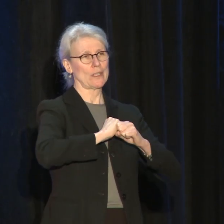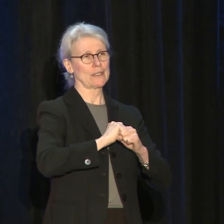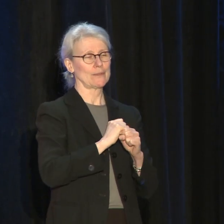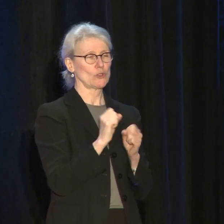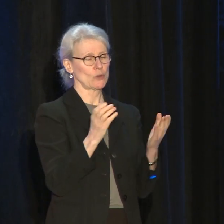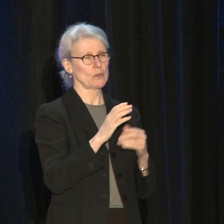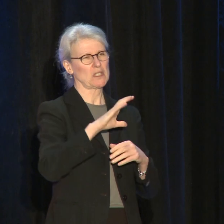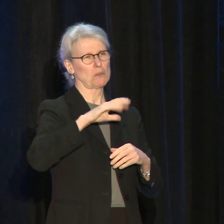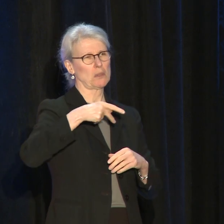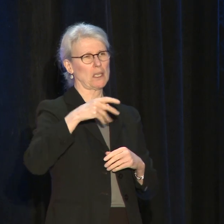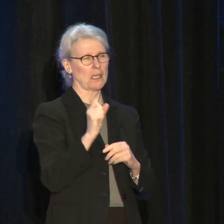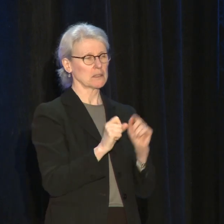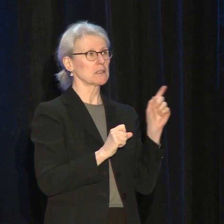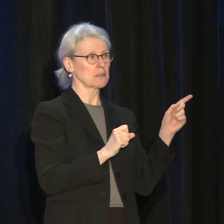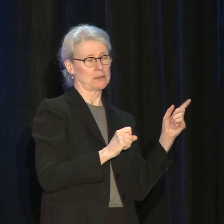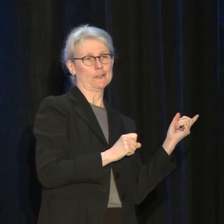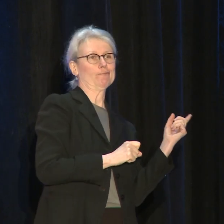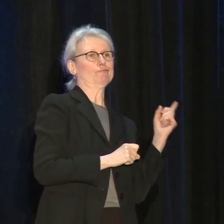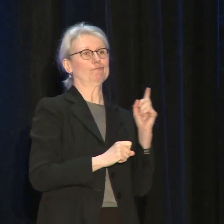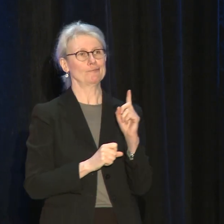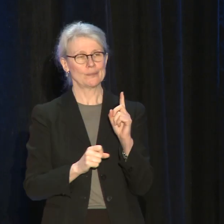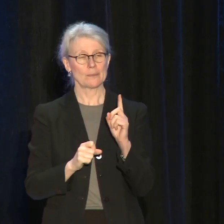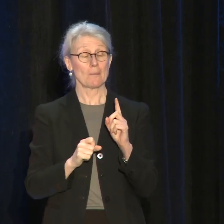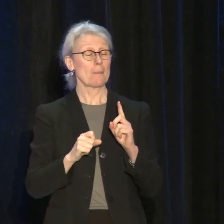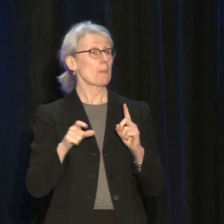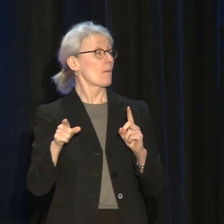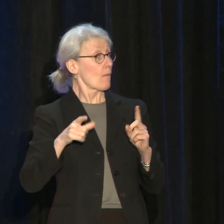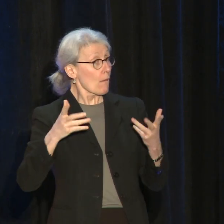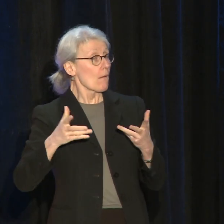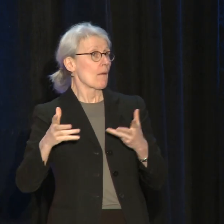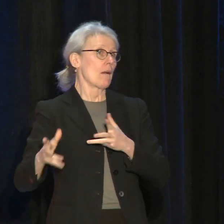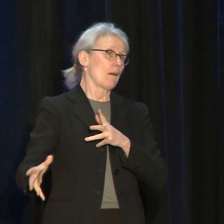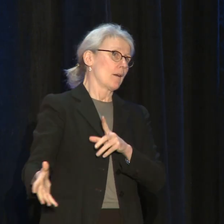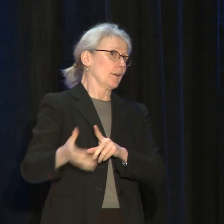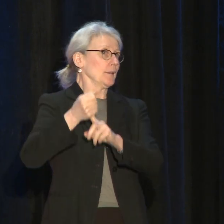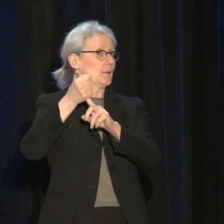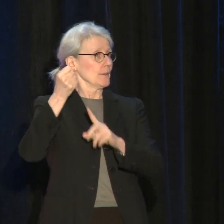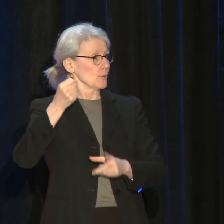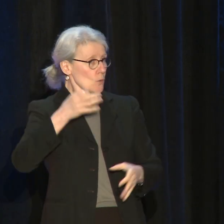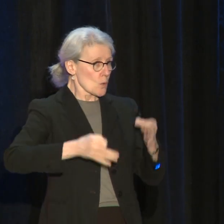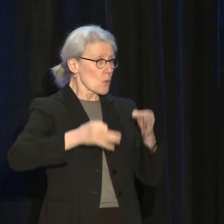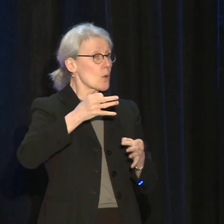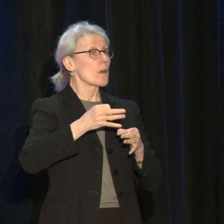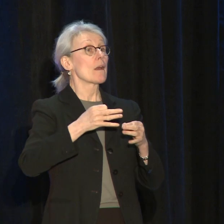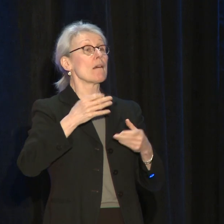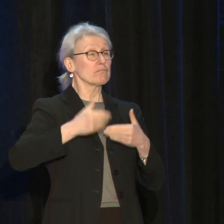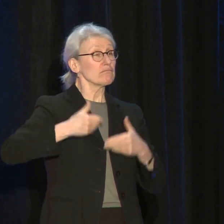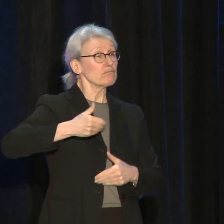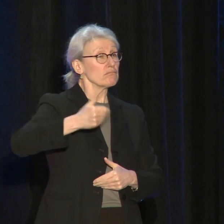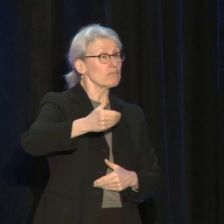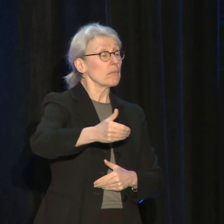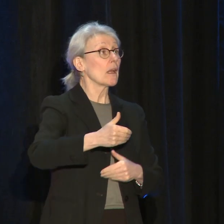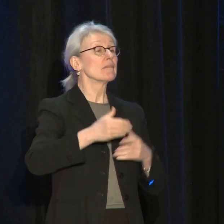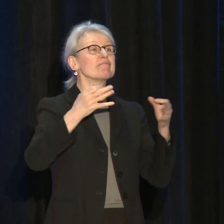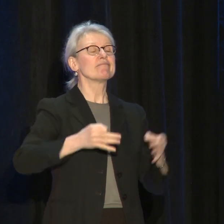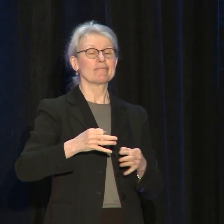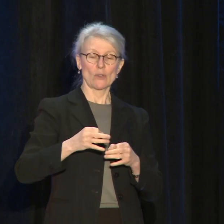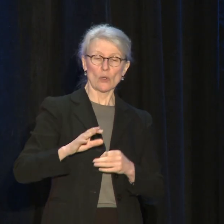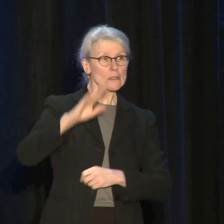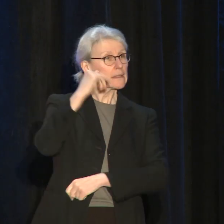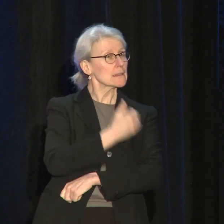Eventually, after some Court hearings, her little boy was taken from her and put in the care of